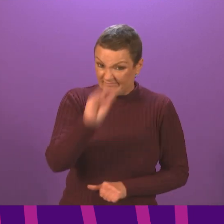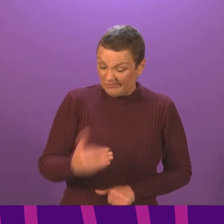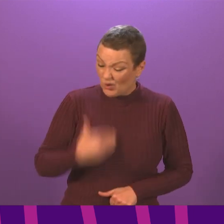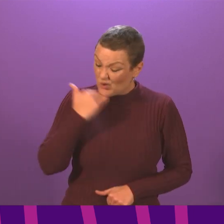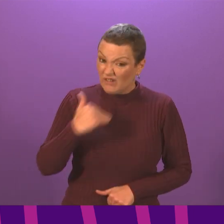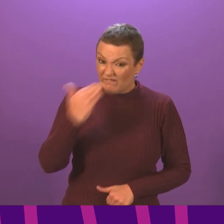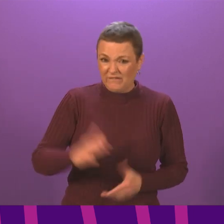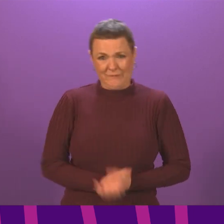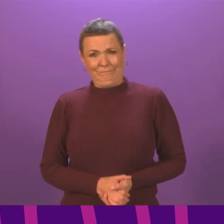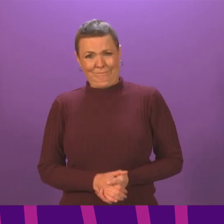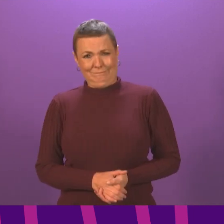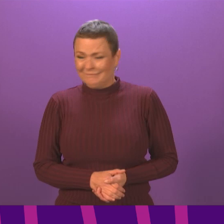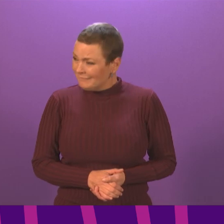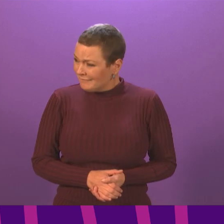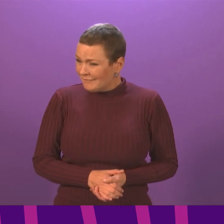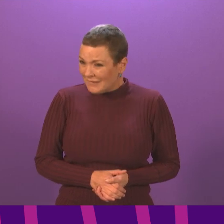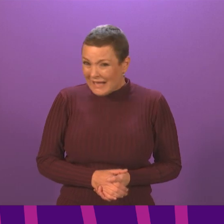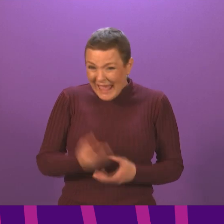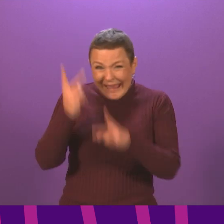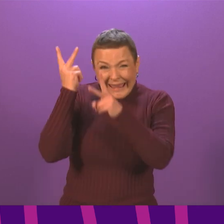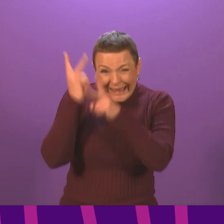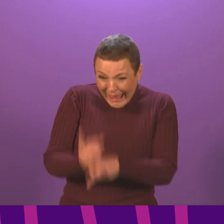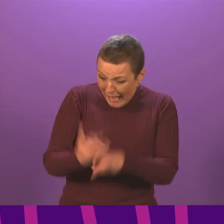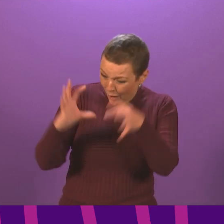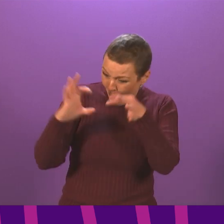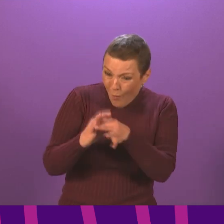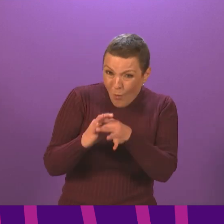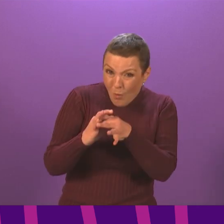am sorry—it is not good enough. Full care home testing will not be done until the end